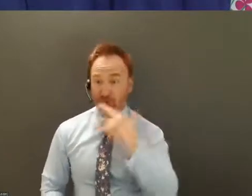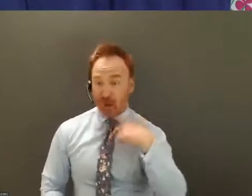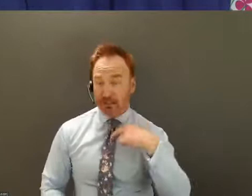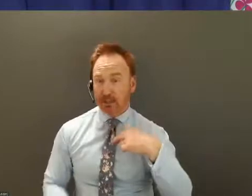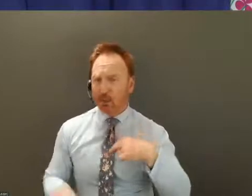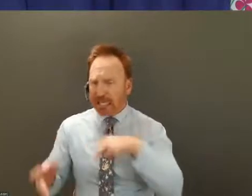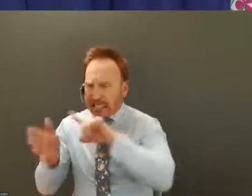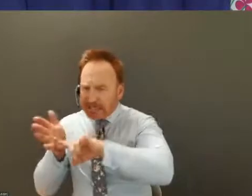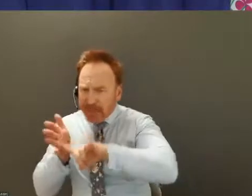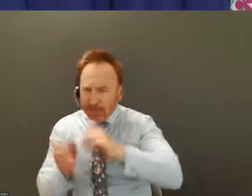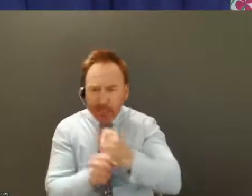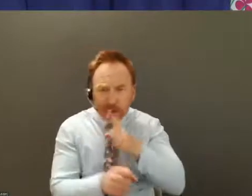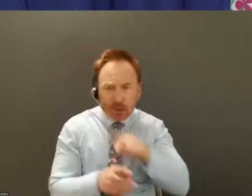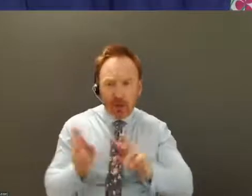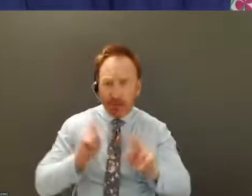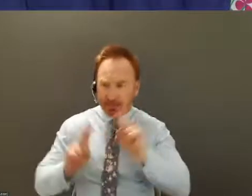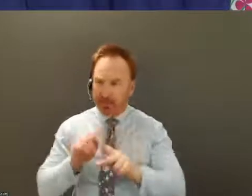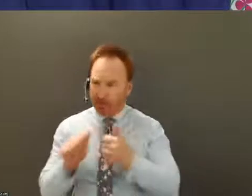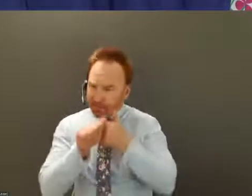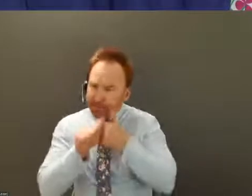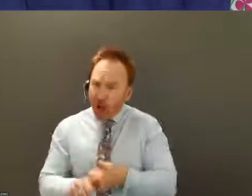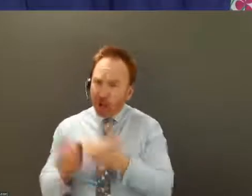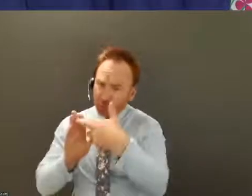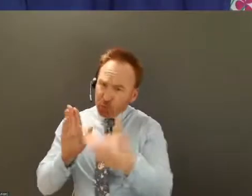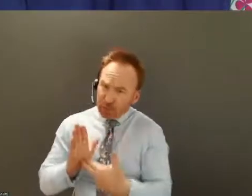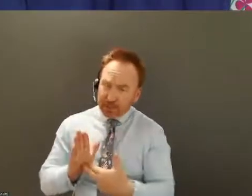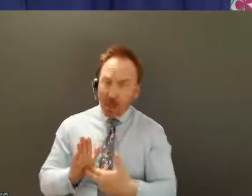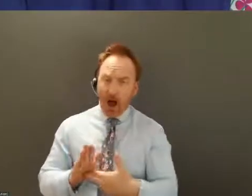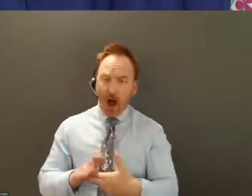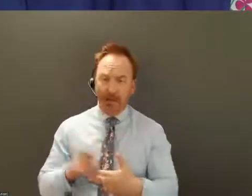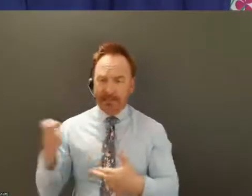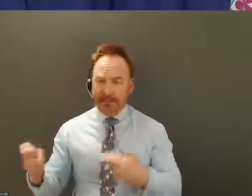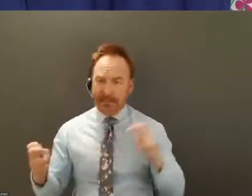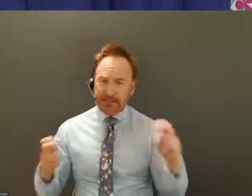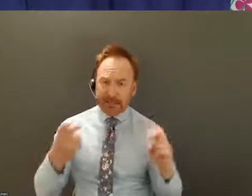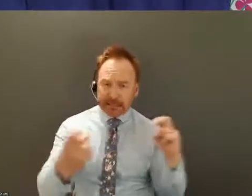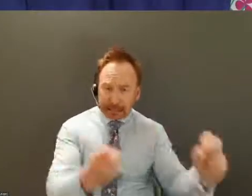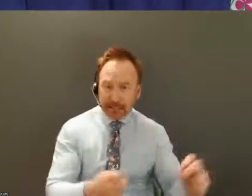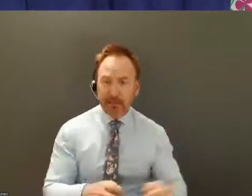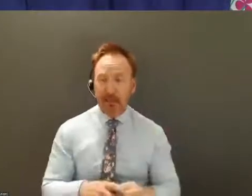moved past the initial rush of cases which are now about two